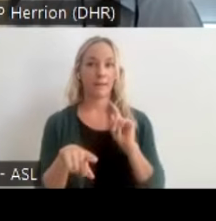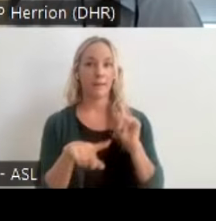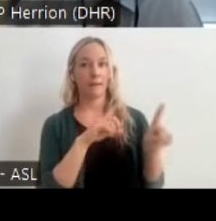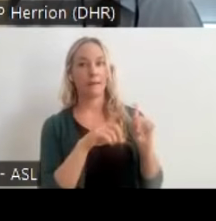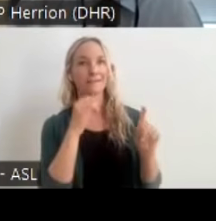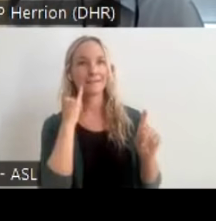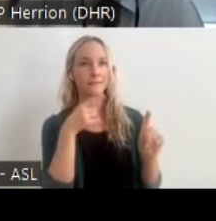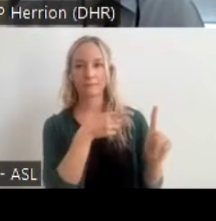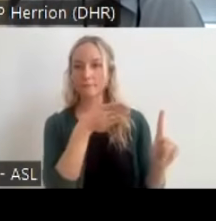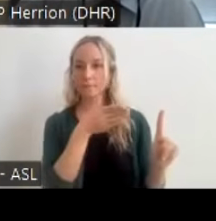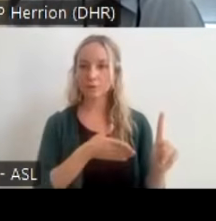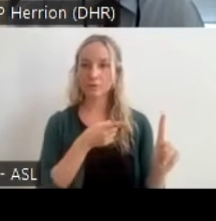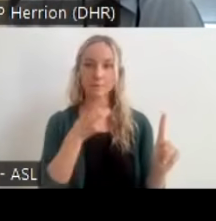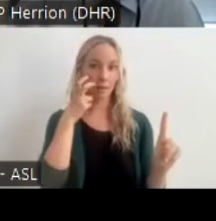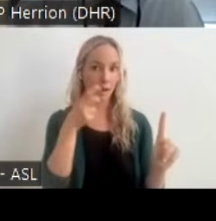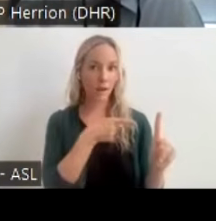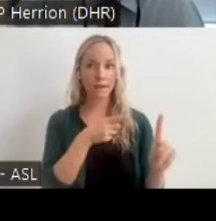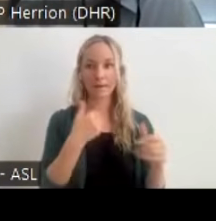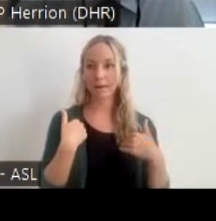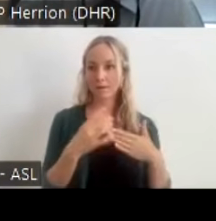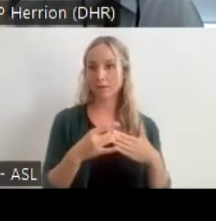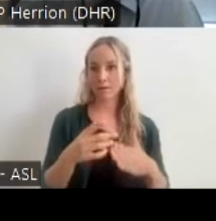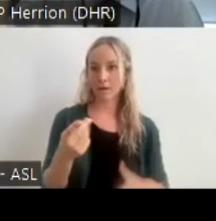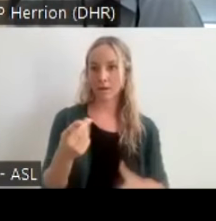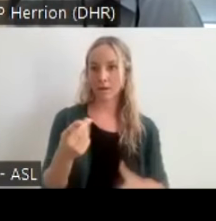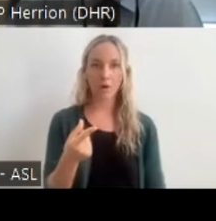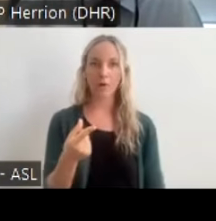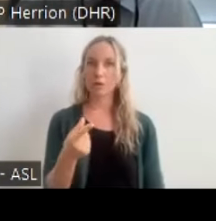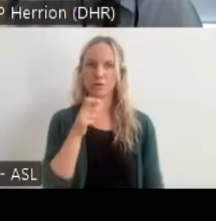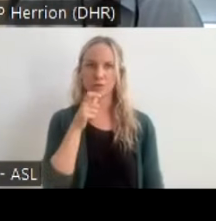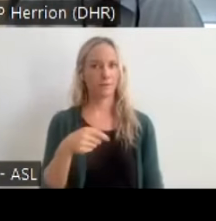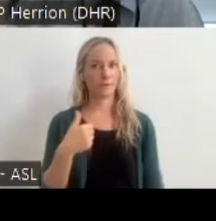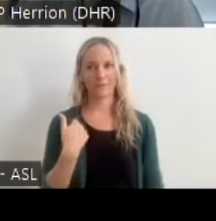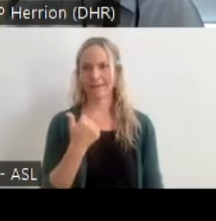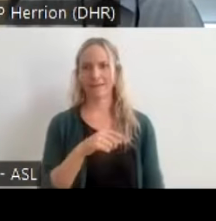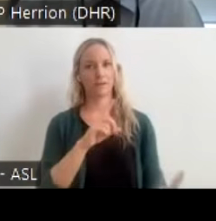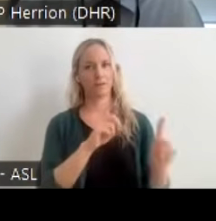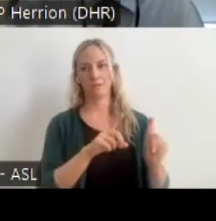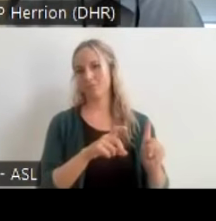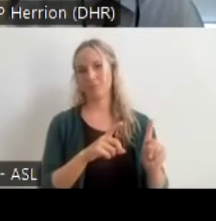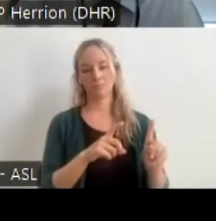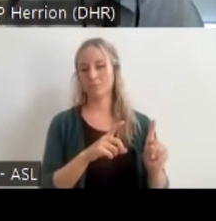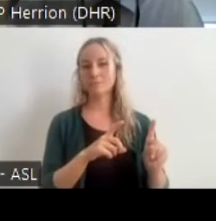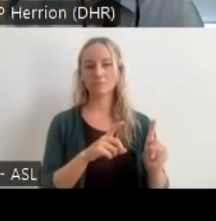inquiry there, And fees cannot be charged, Okay, you can bring your service animal in but we want to charge you a